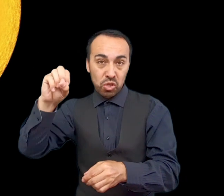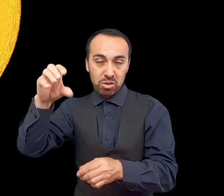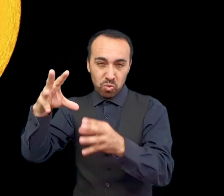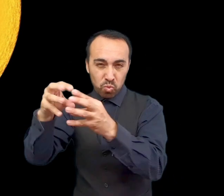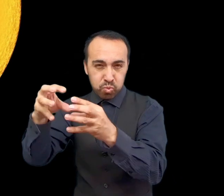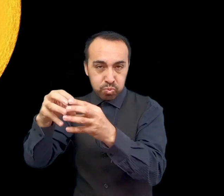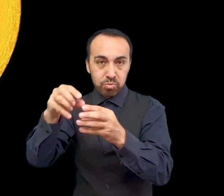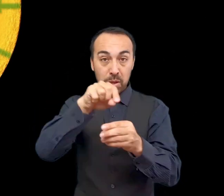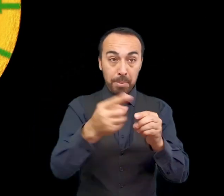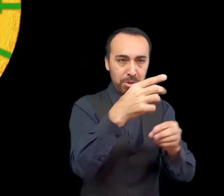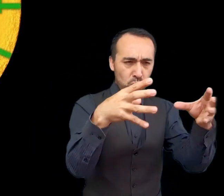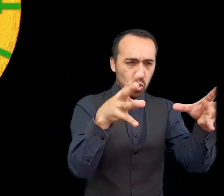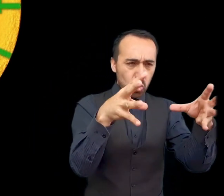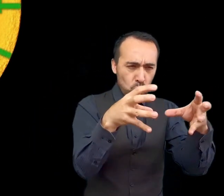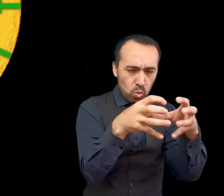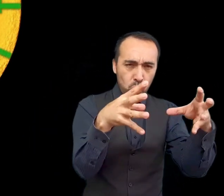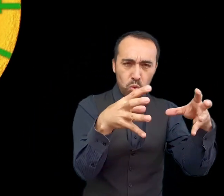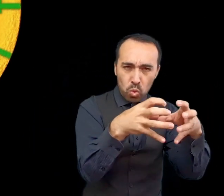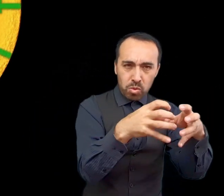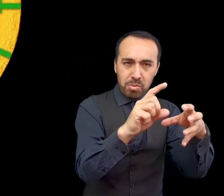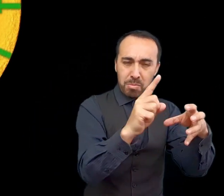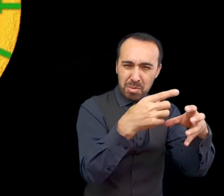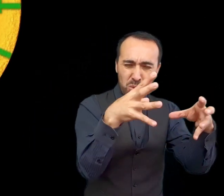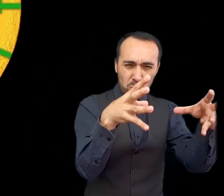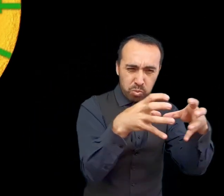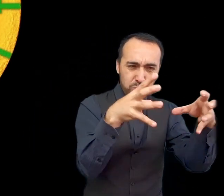the matter causing the temperature to rise, by the generation of thermal energy from